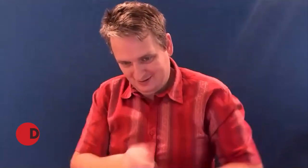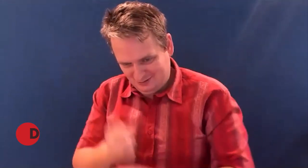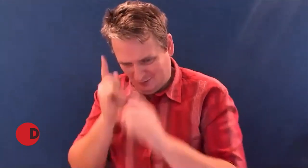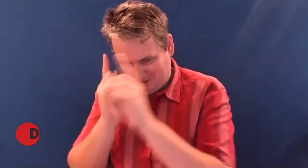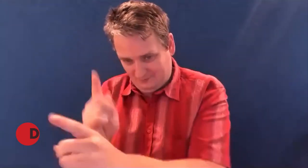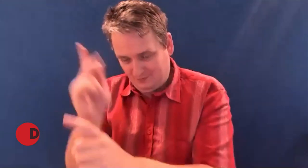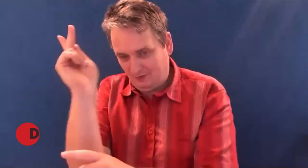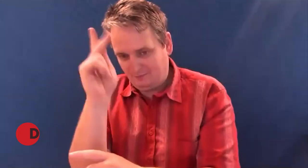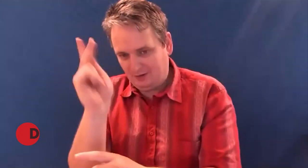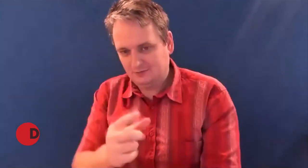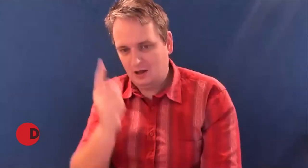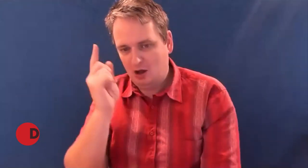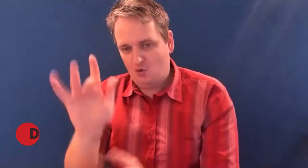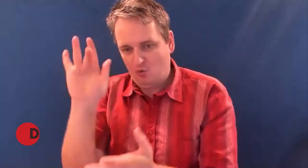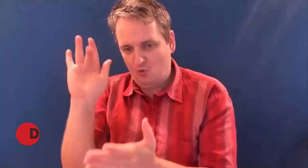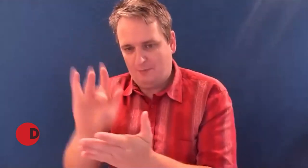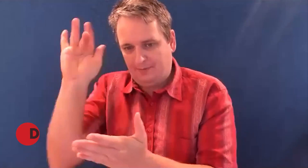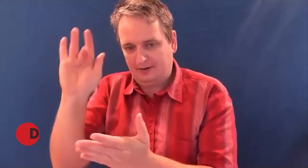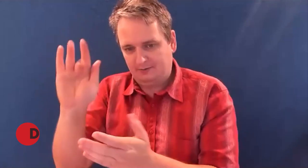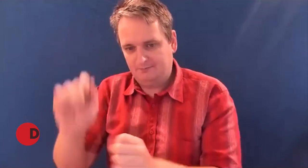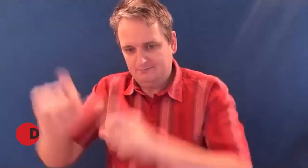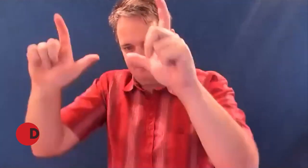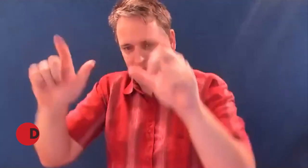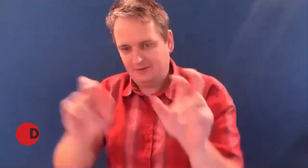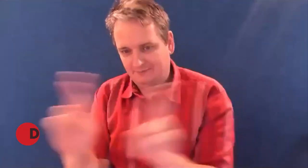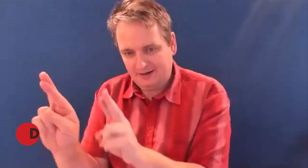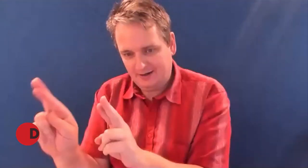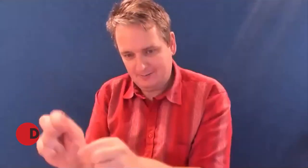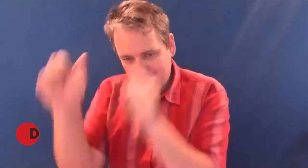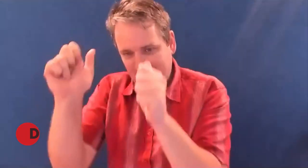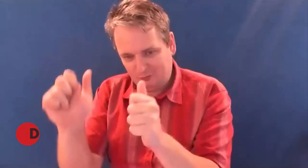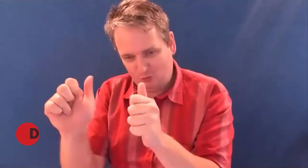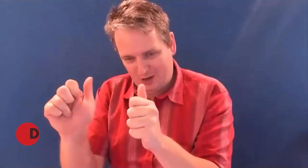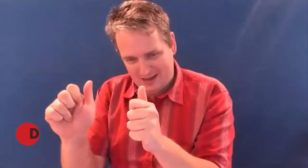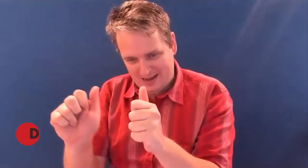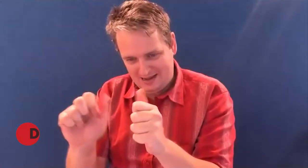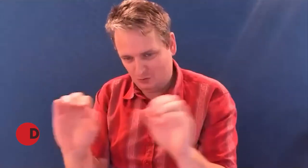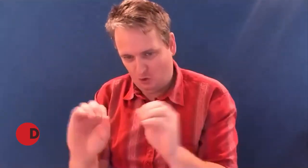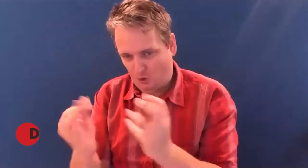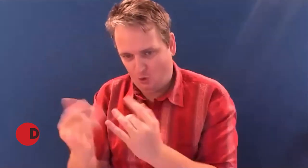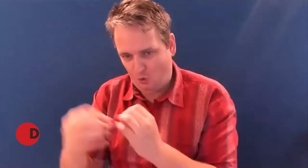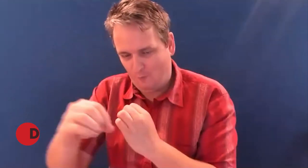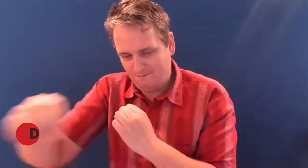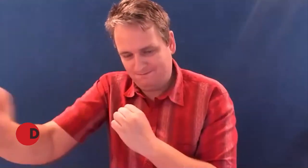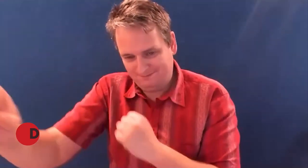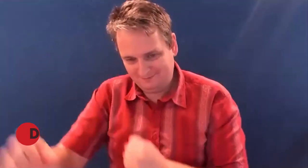That was the goal and philosophy - one step process and it would be ready without any waiting time!